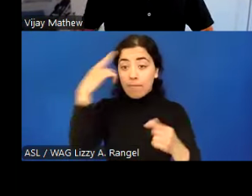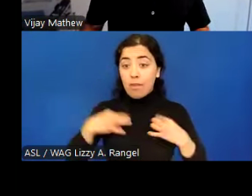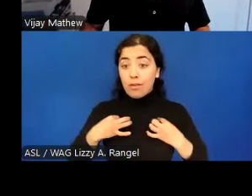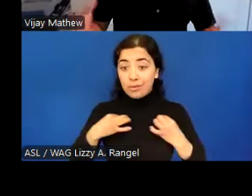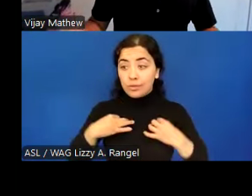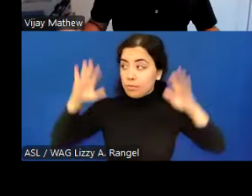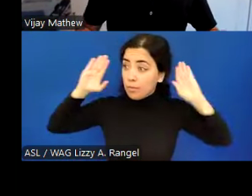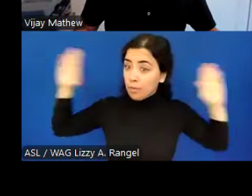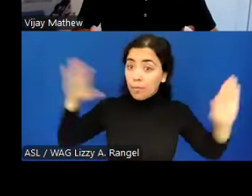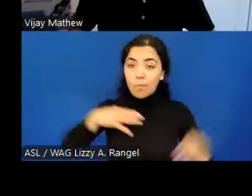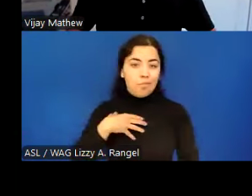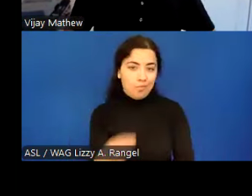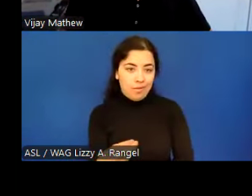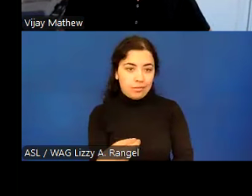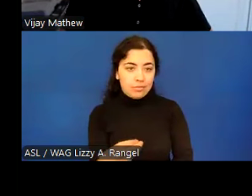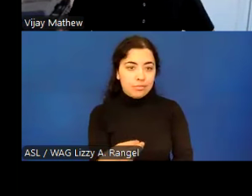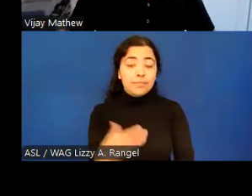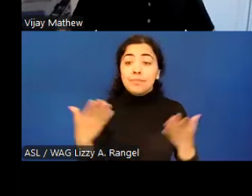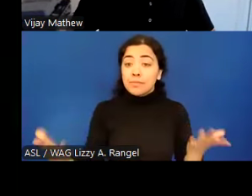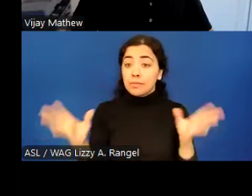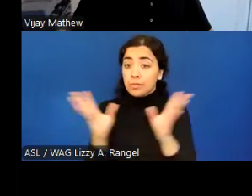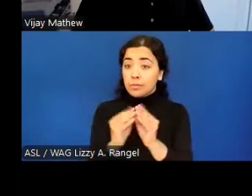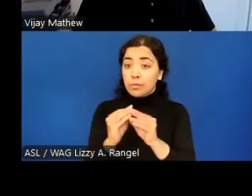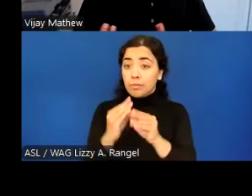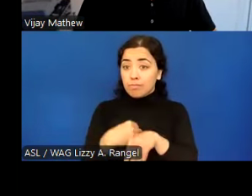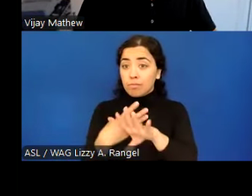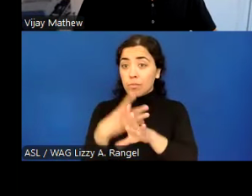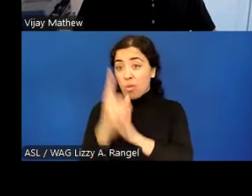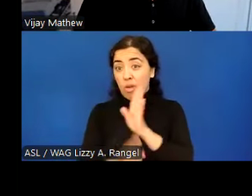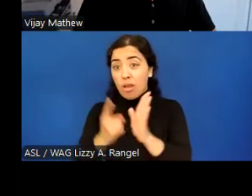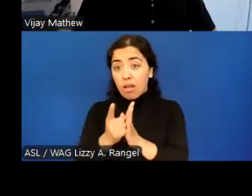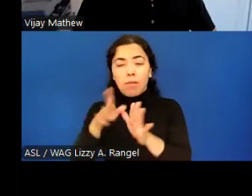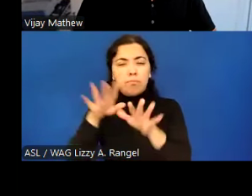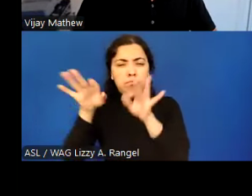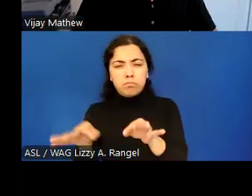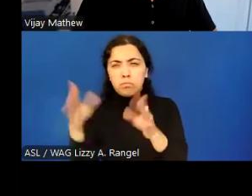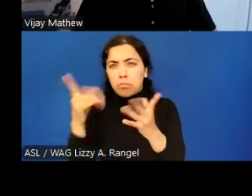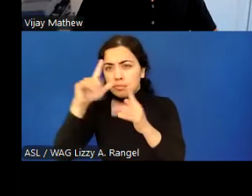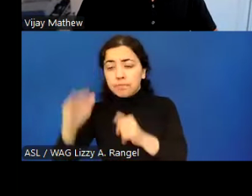The structure of this one hour webinar is as follows, I will present for 30 minutes,